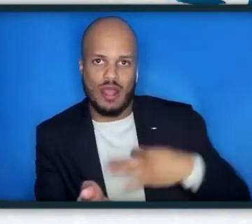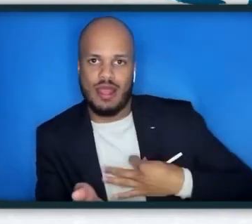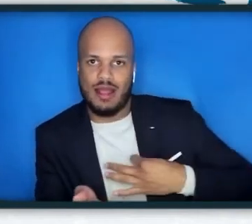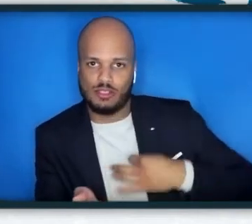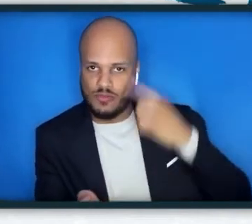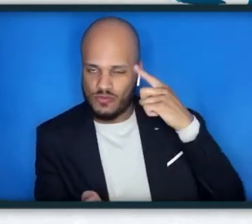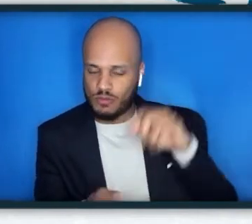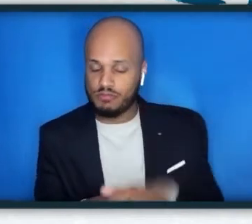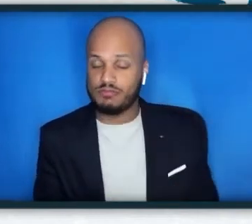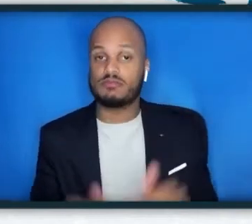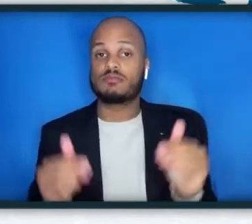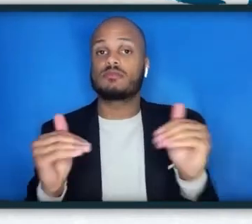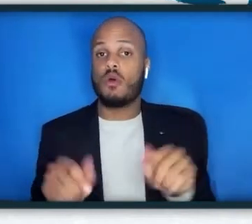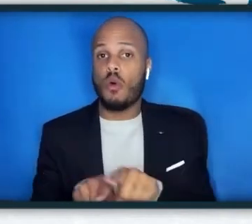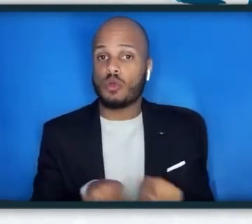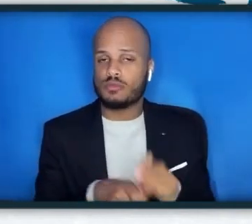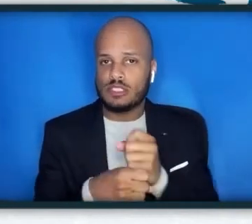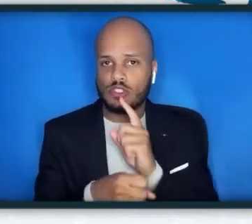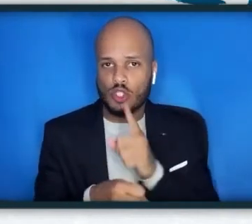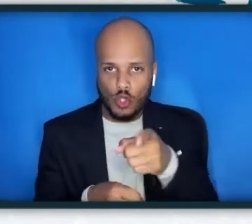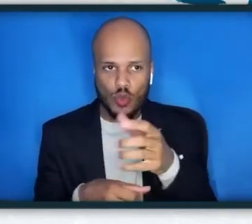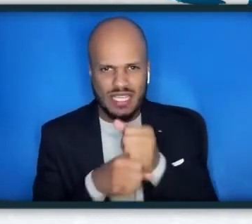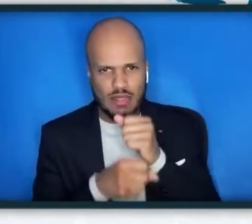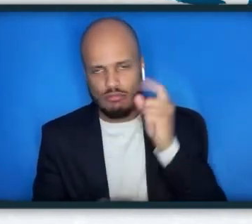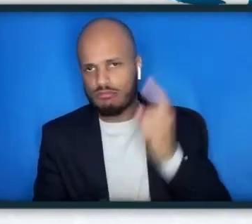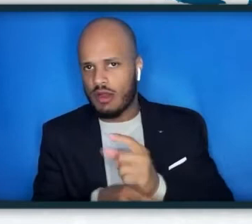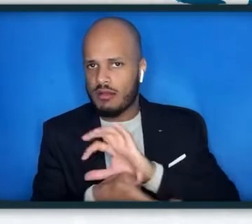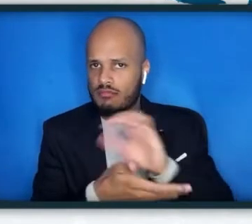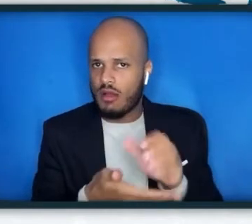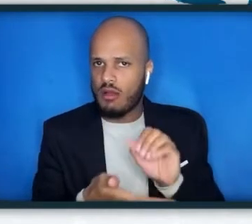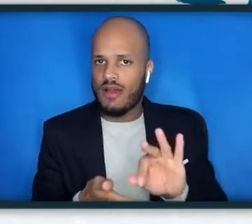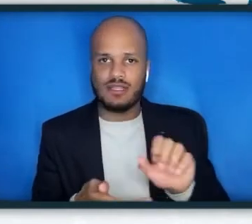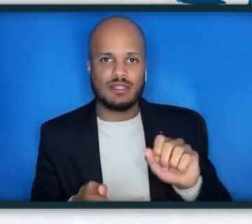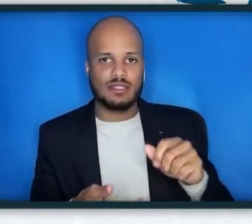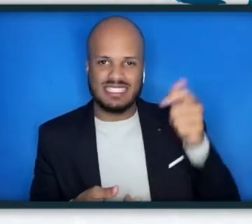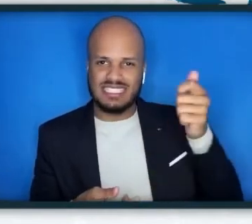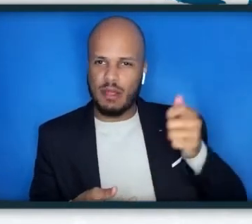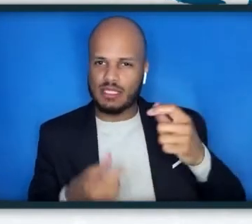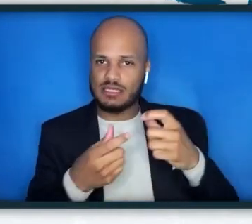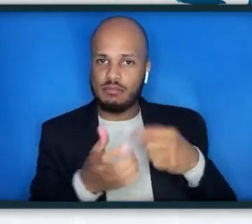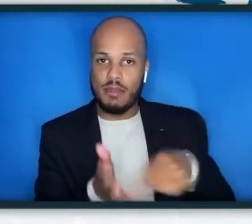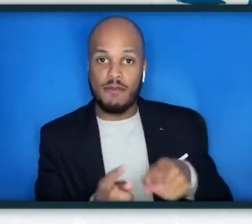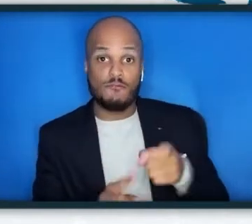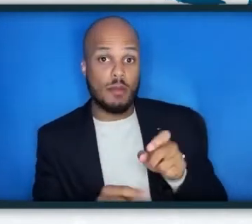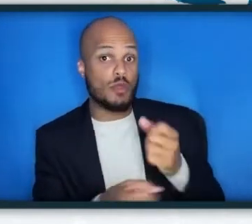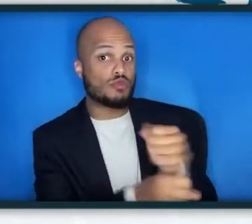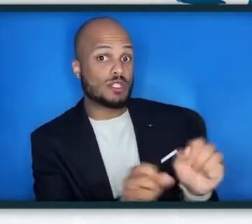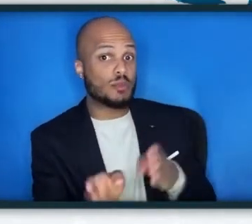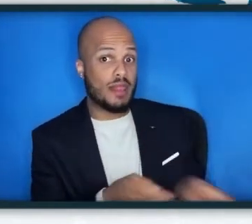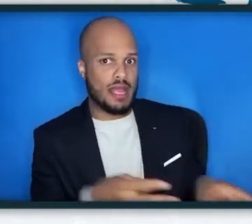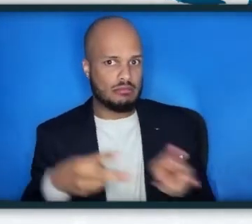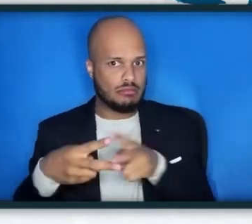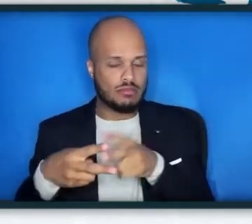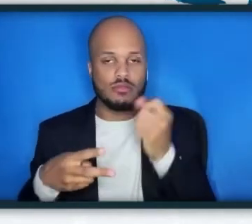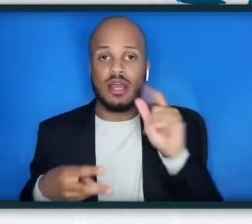It will also ensure that you get the right amount of the stimulus payment from the Rescue Plan. The IRS may have already sent you